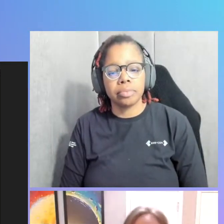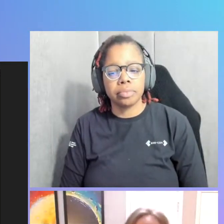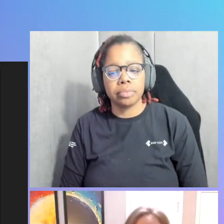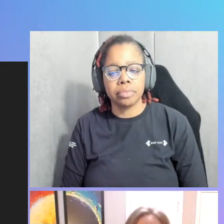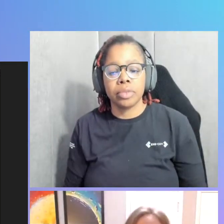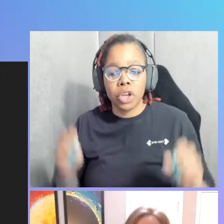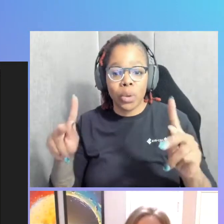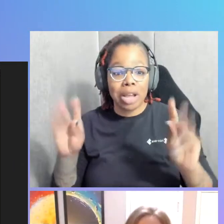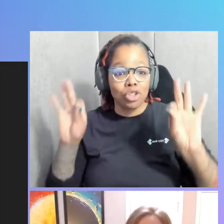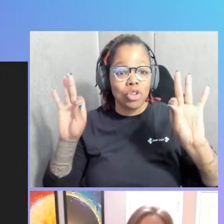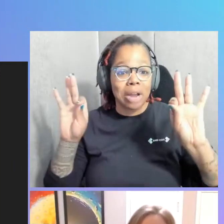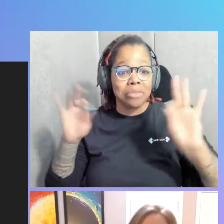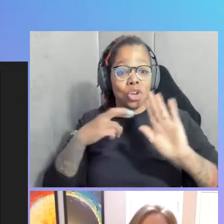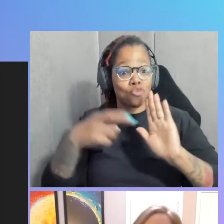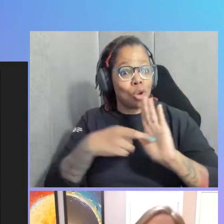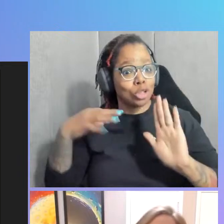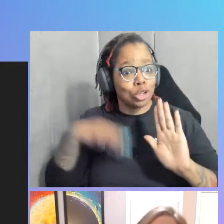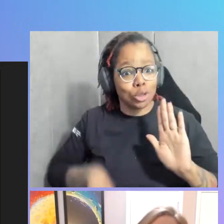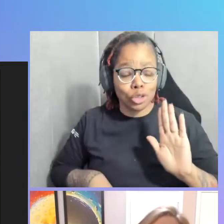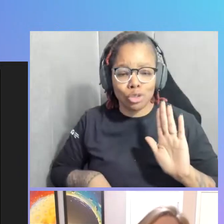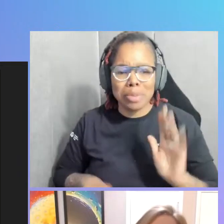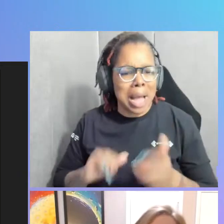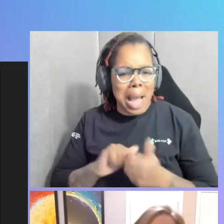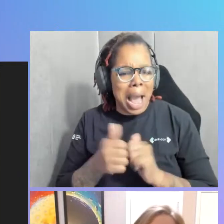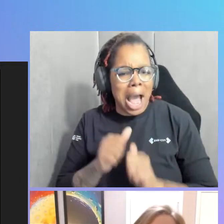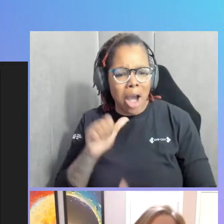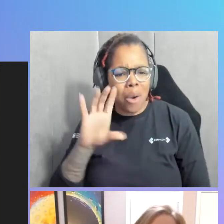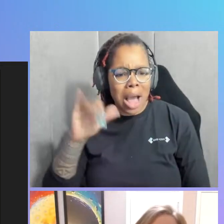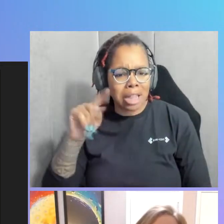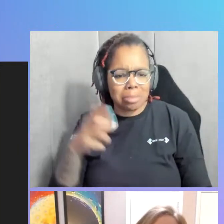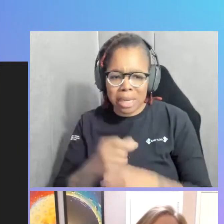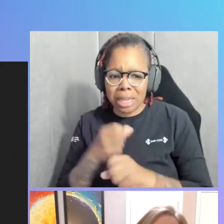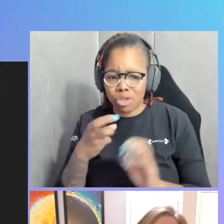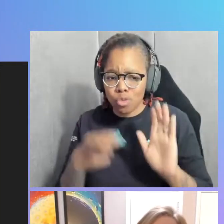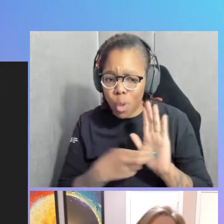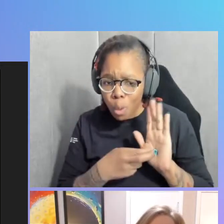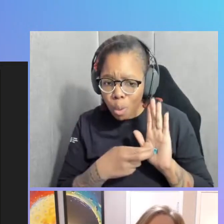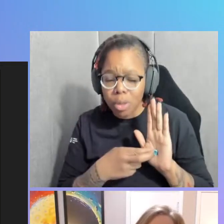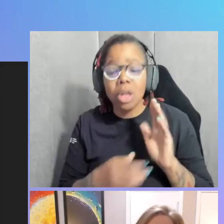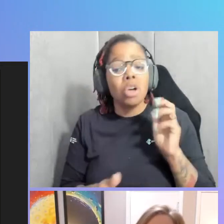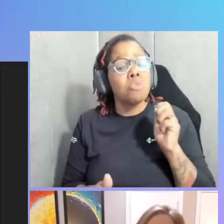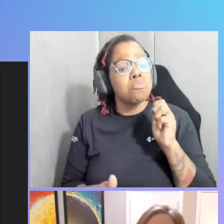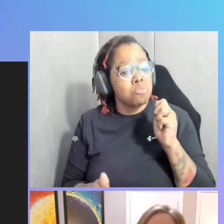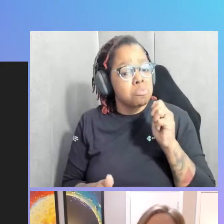useful. So how does an element get its role with most HTML